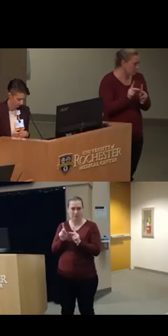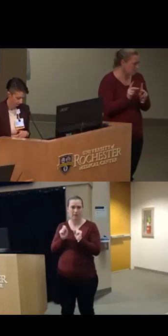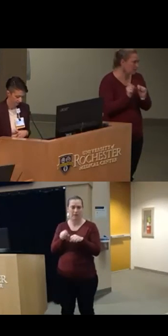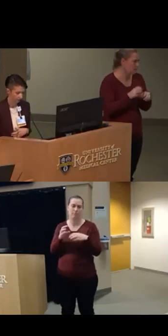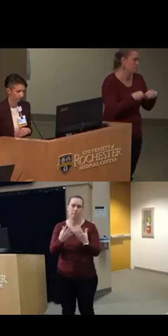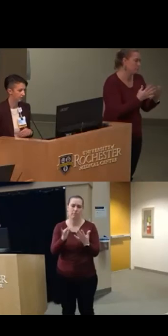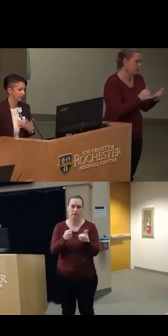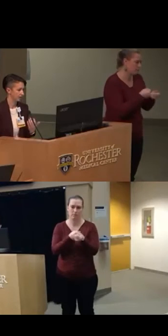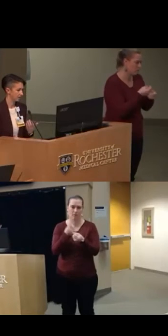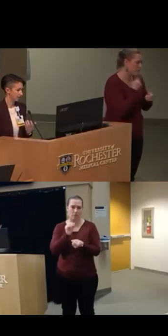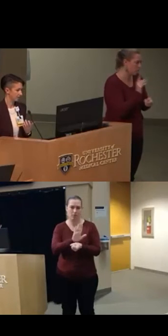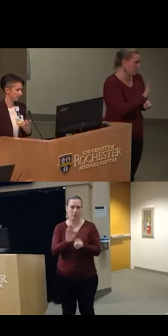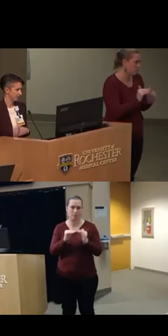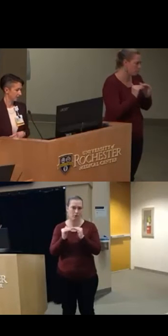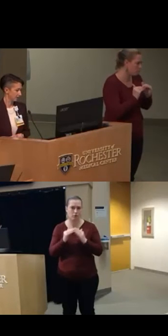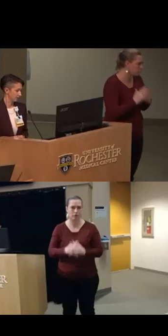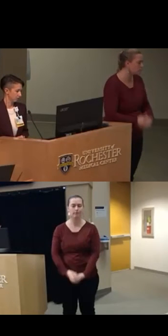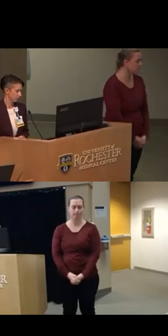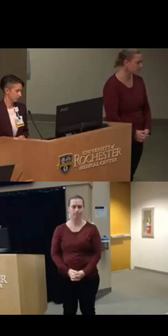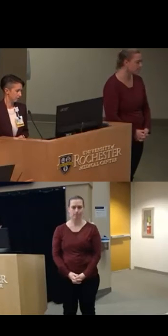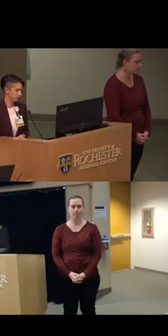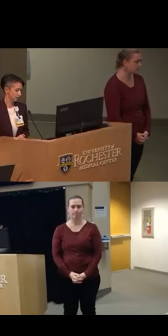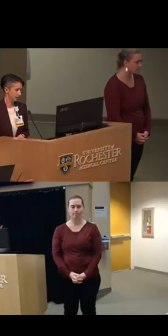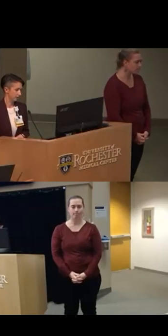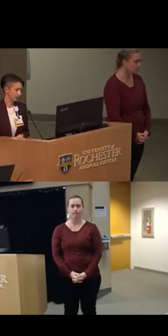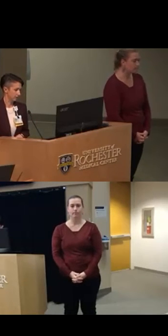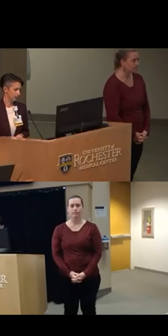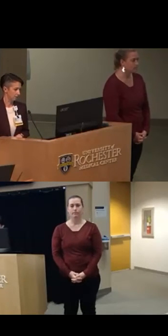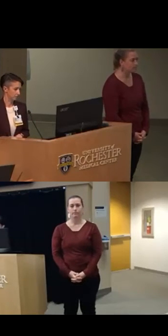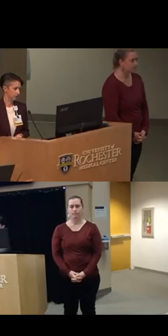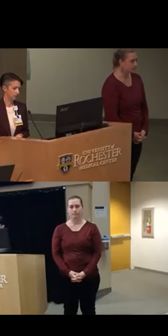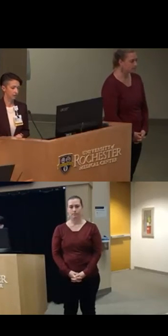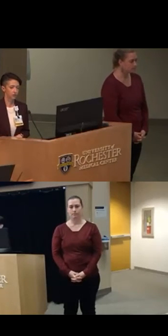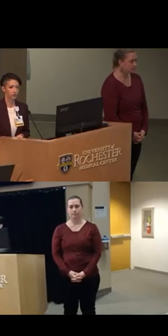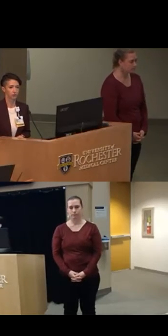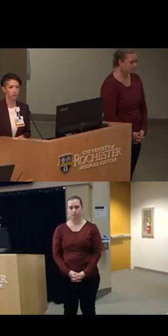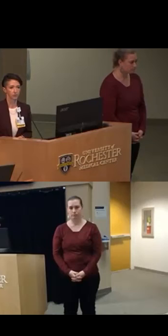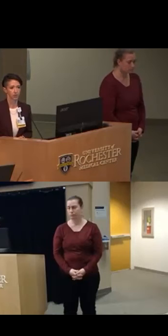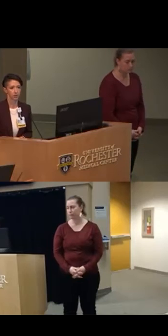to their peers so a couple of trends that I want to draw your attention to what we've seen